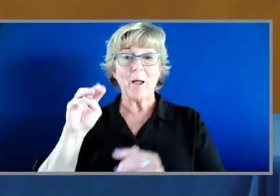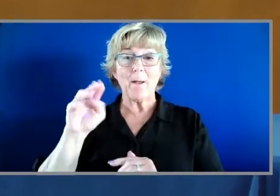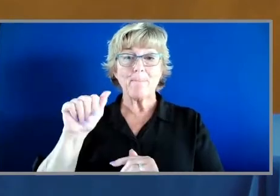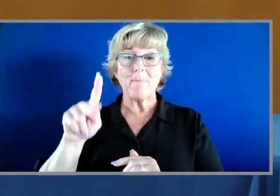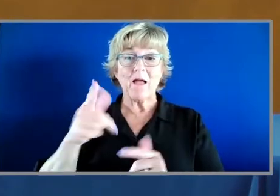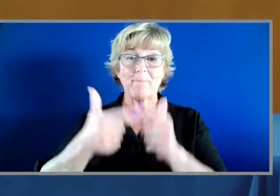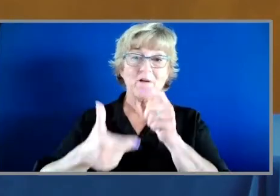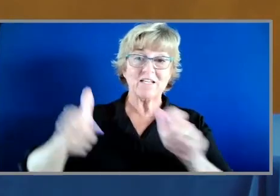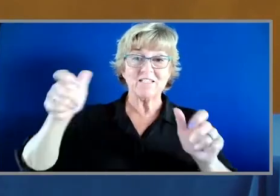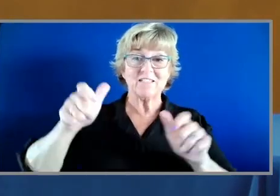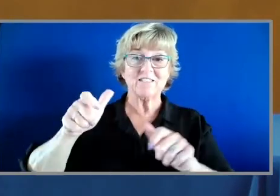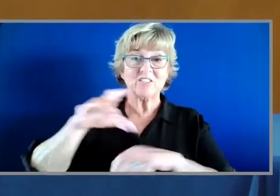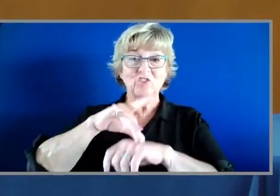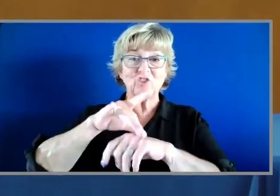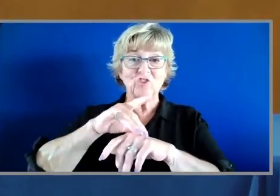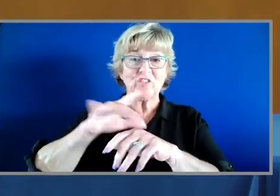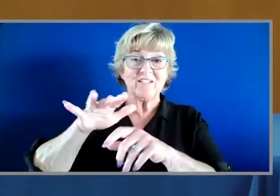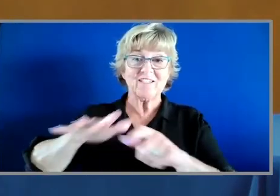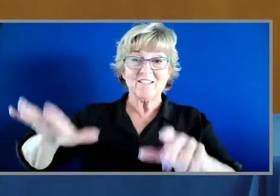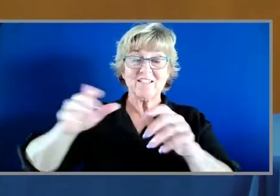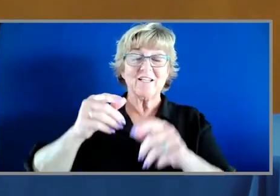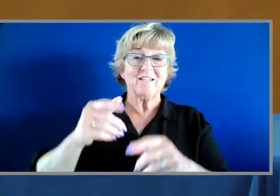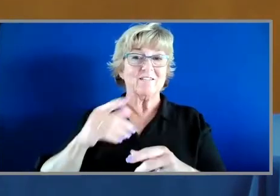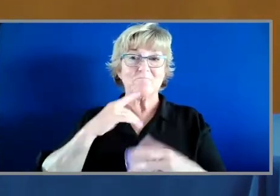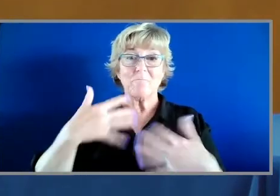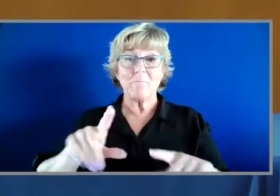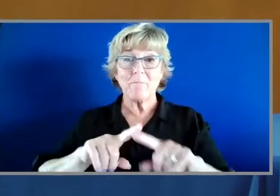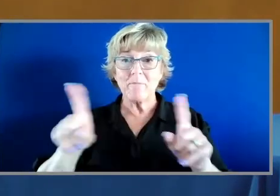Studio: Is the largest geographically it's certainly been one of the most rapidly growing districts over the